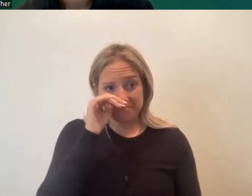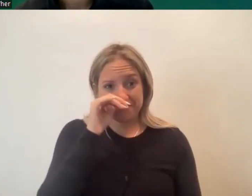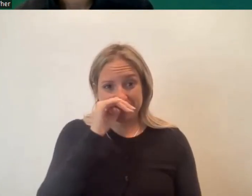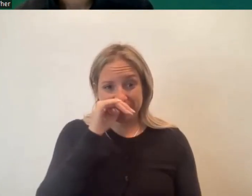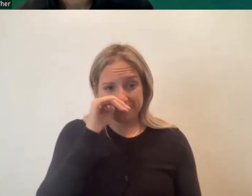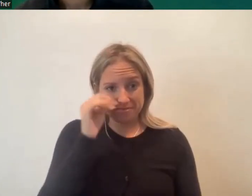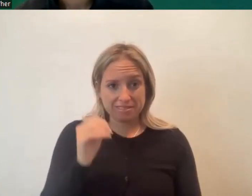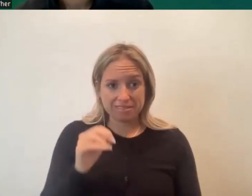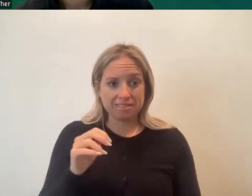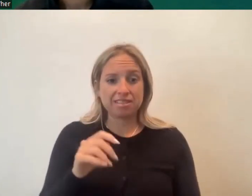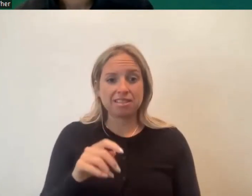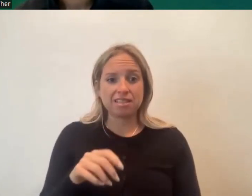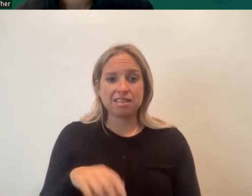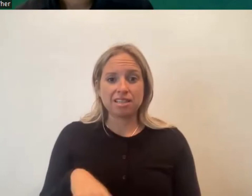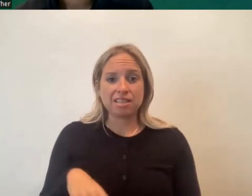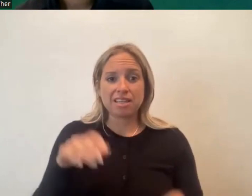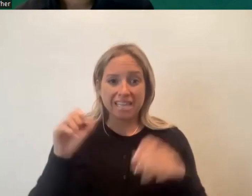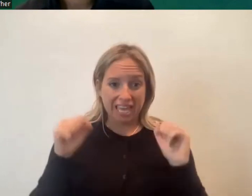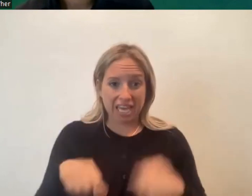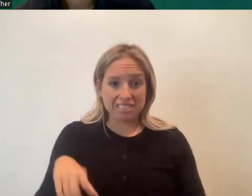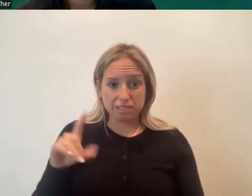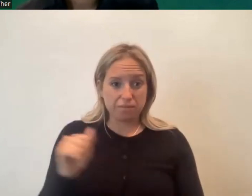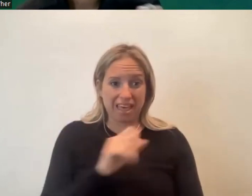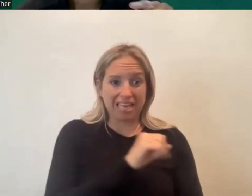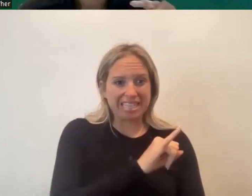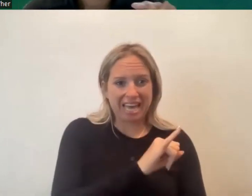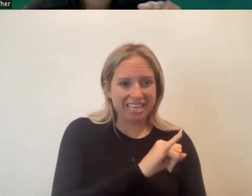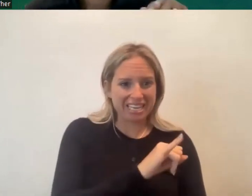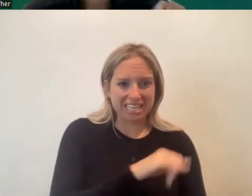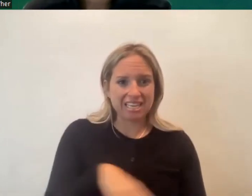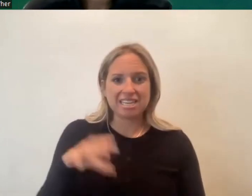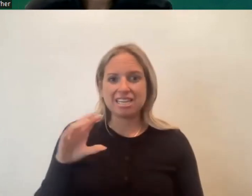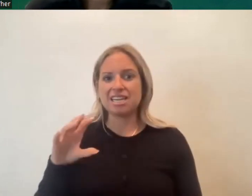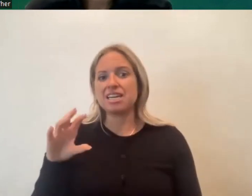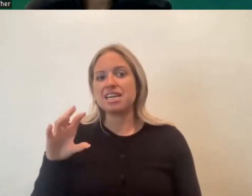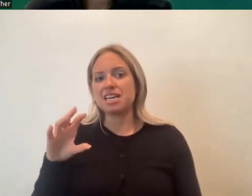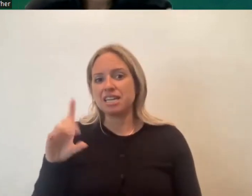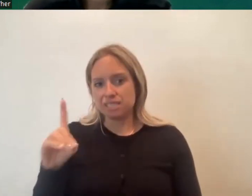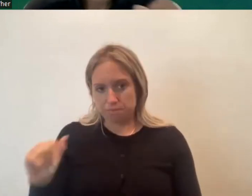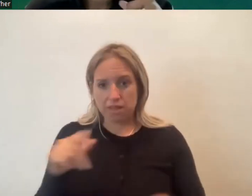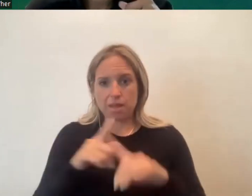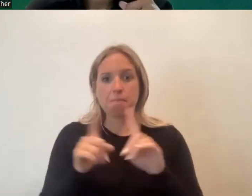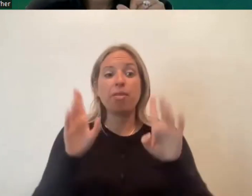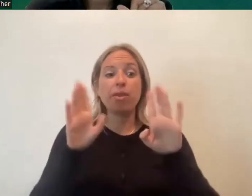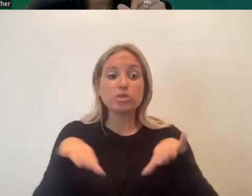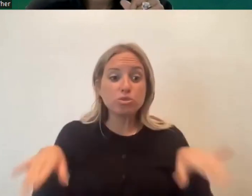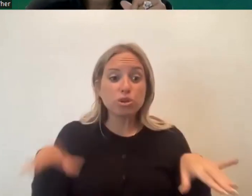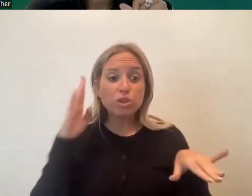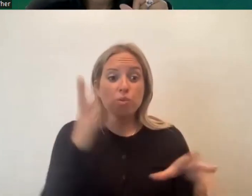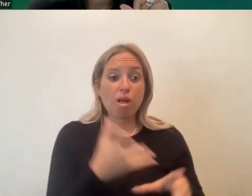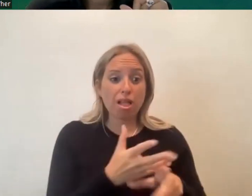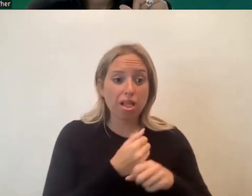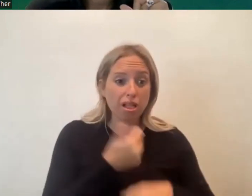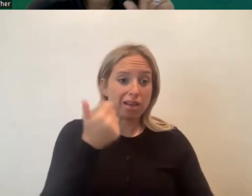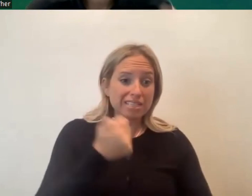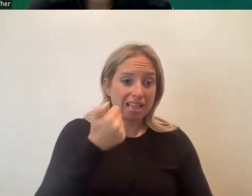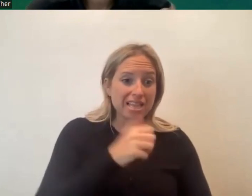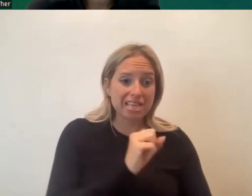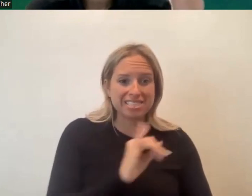Tadra: Okay. However, their children probably would get SSI. Is that correct?